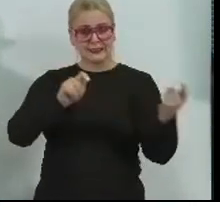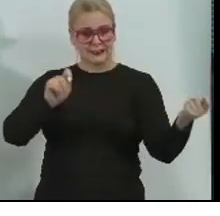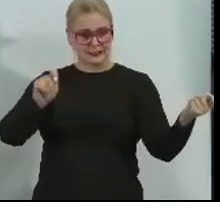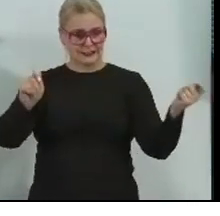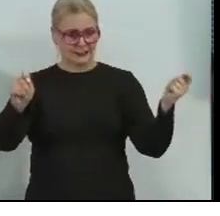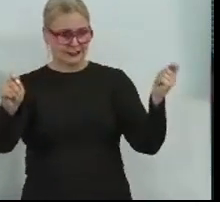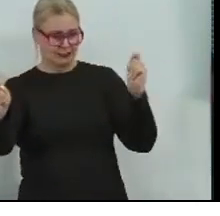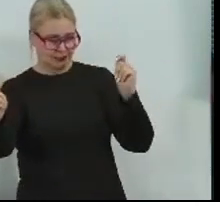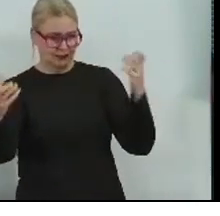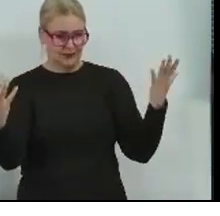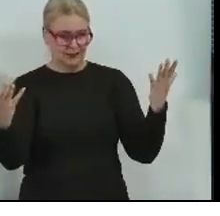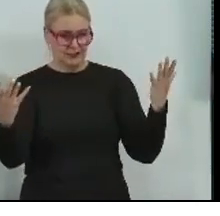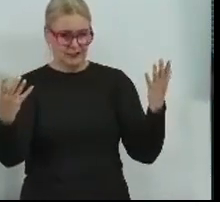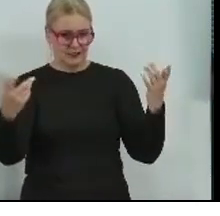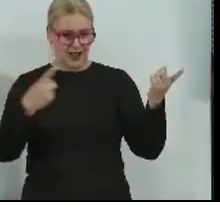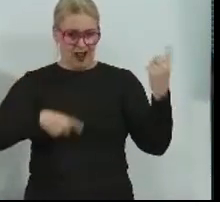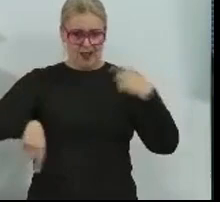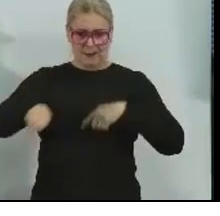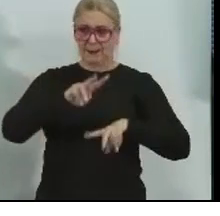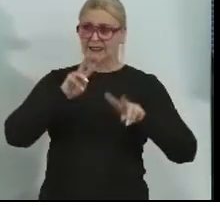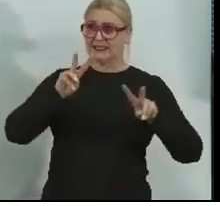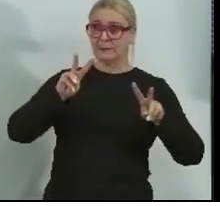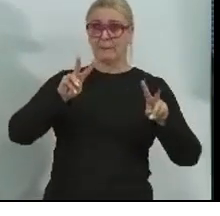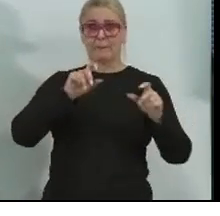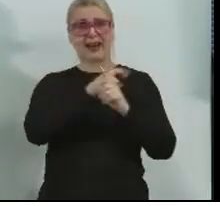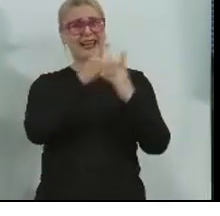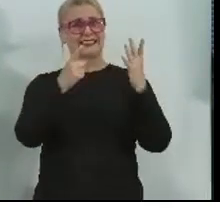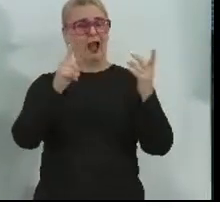And it's interesting when you talk to people in the States about they haven't had a Paralympic